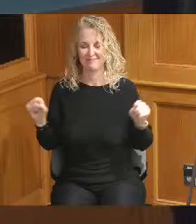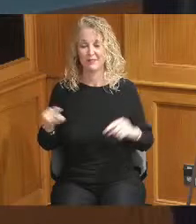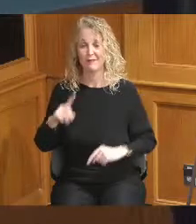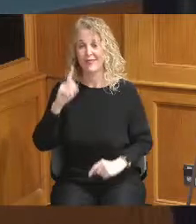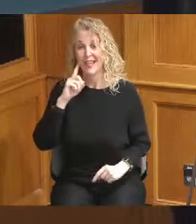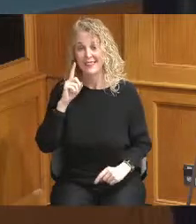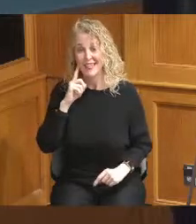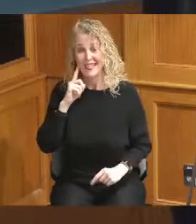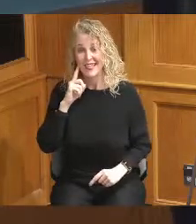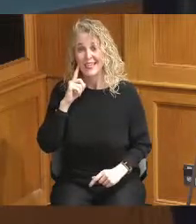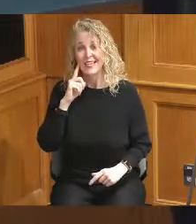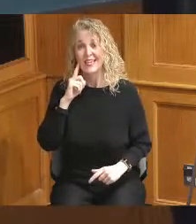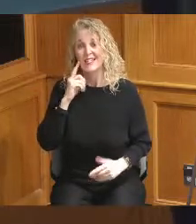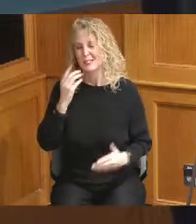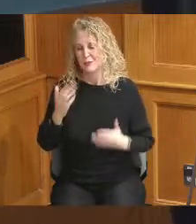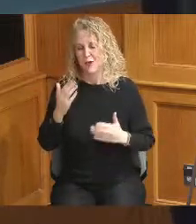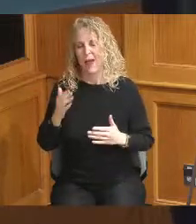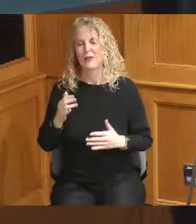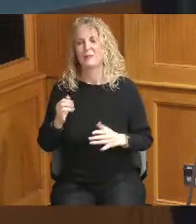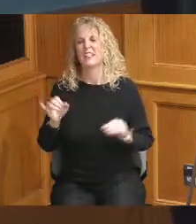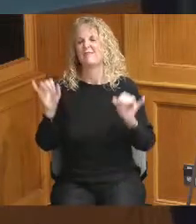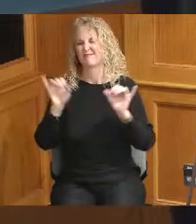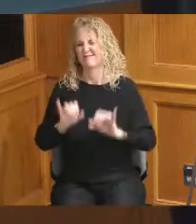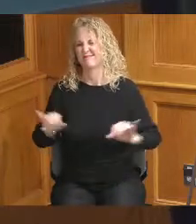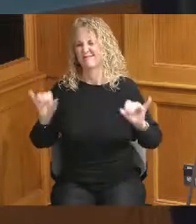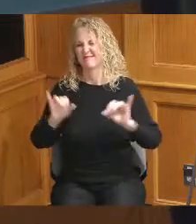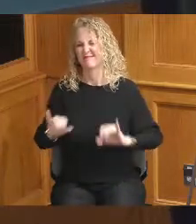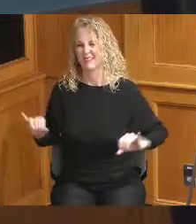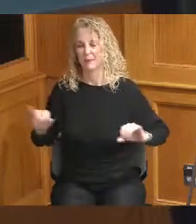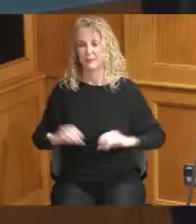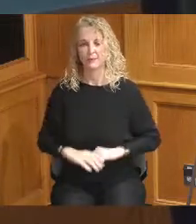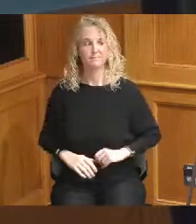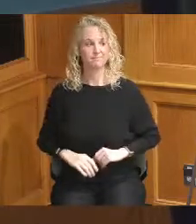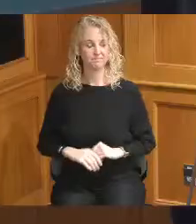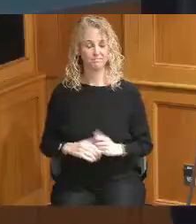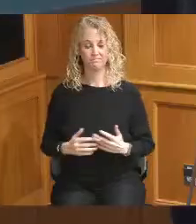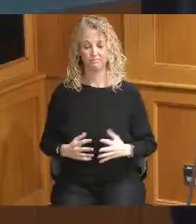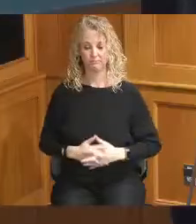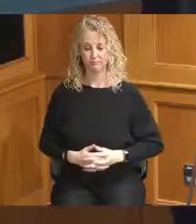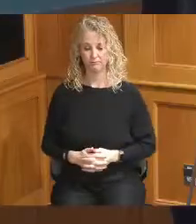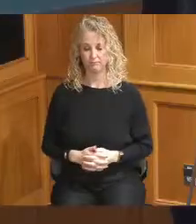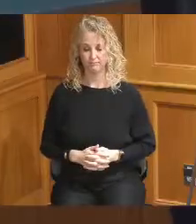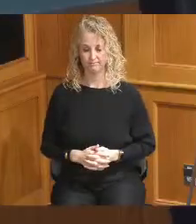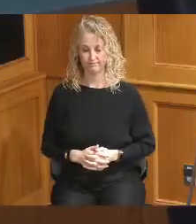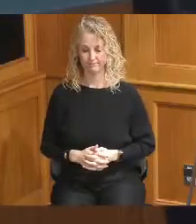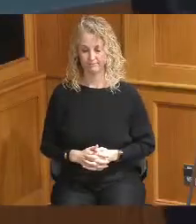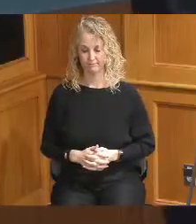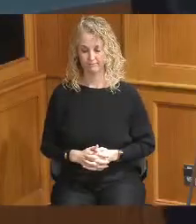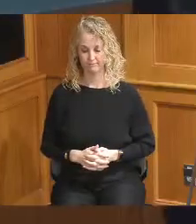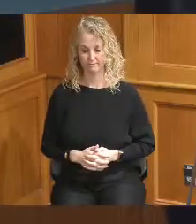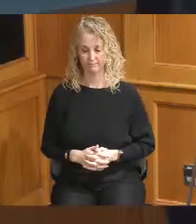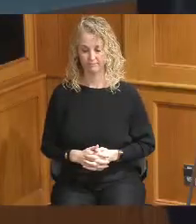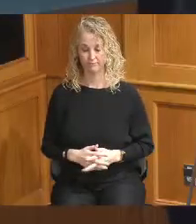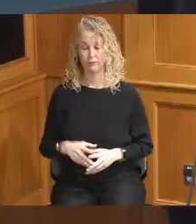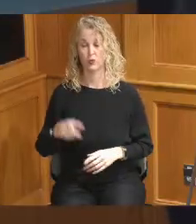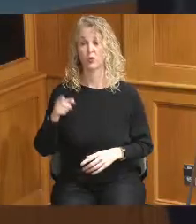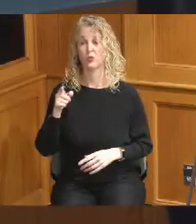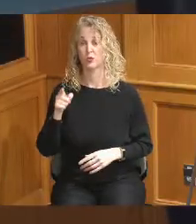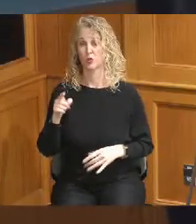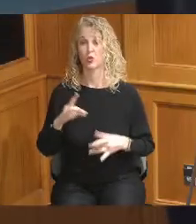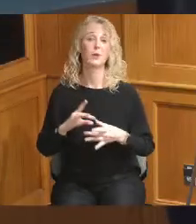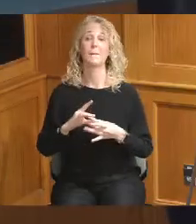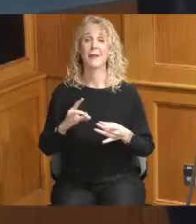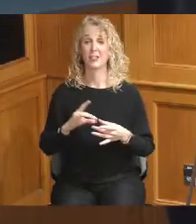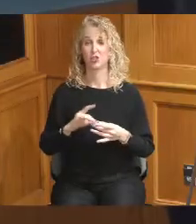there will be some redundancy here of of questions so when you talk about about the number of units